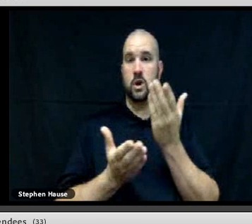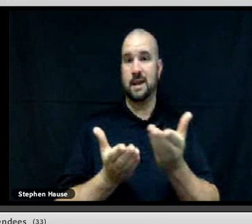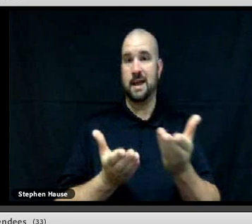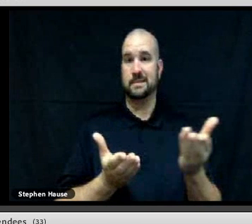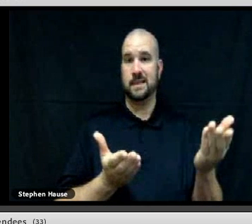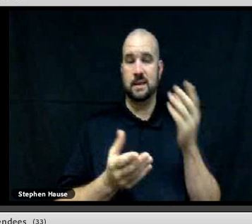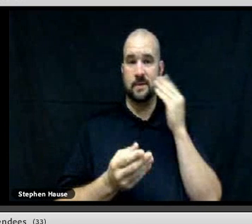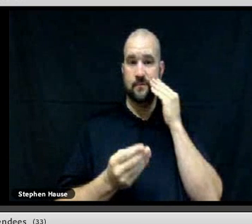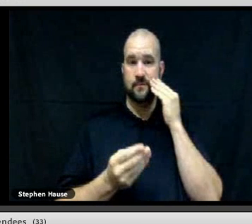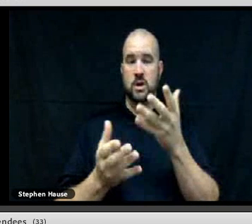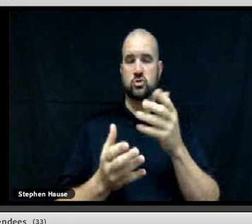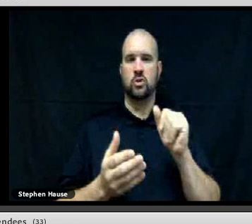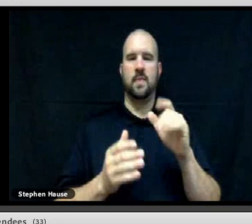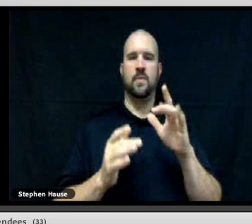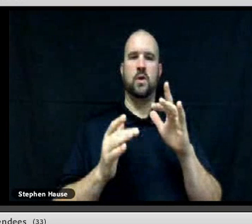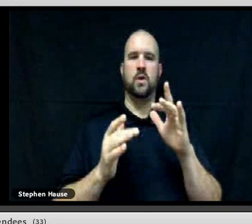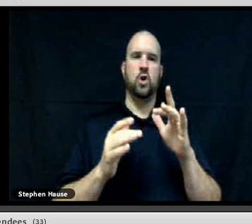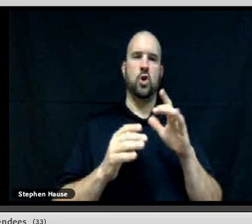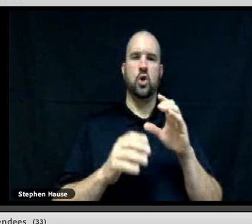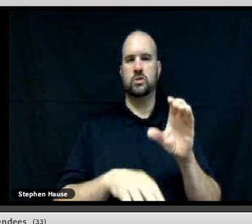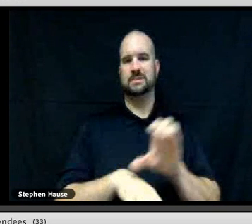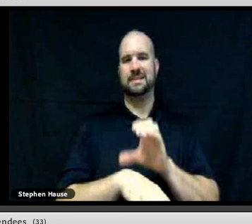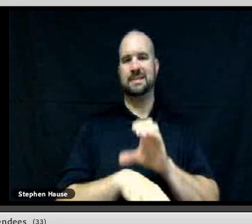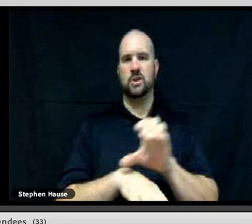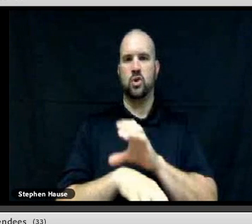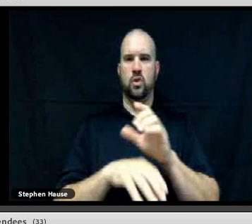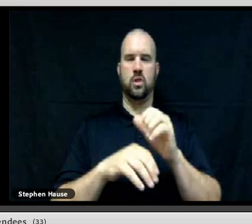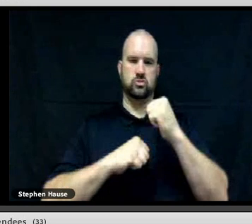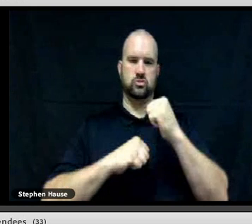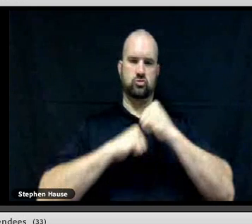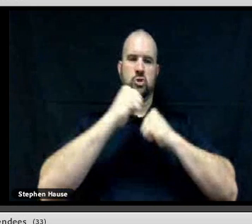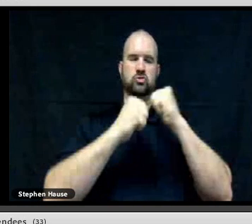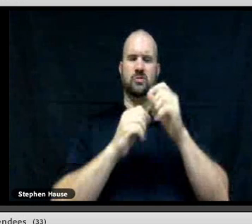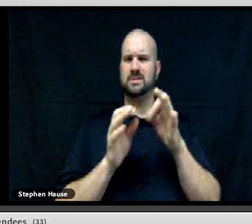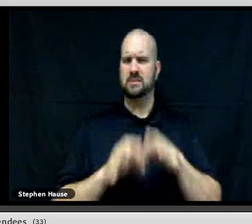and things like that, that are really important for the future of that, um, service.